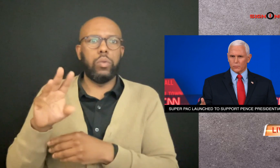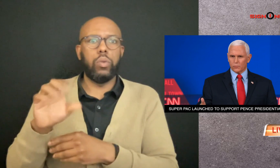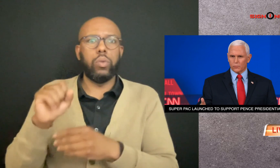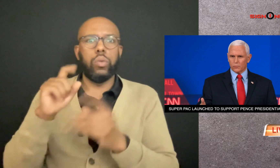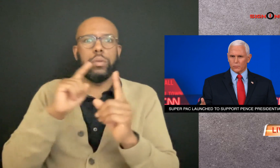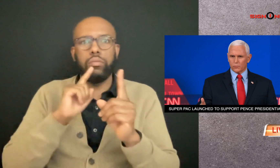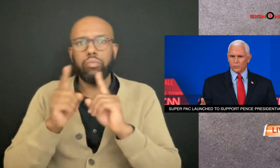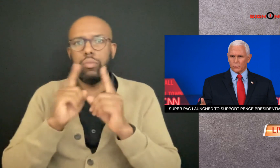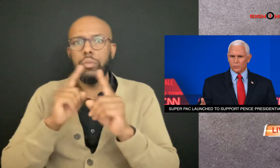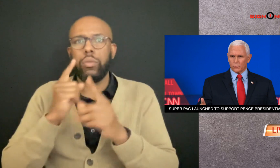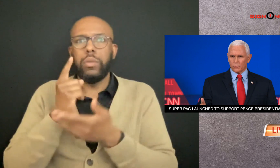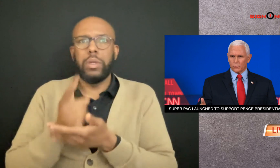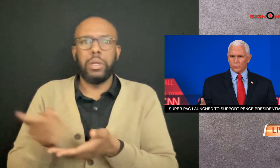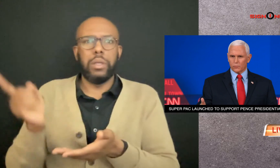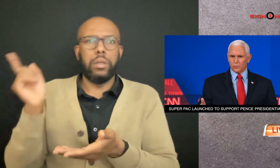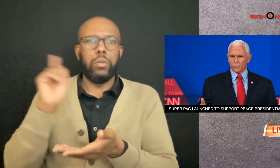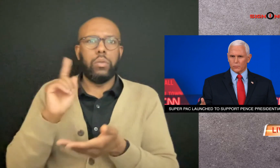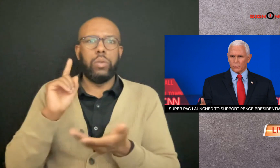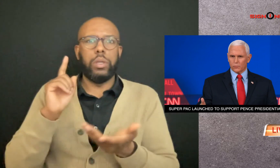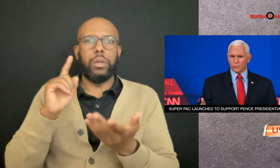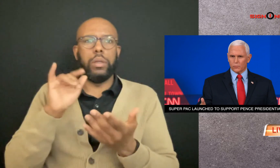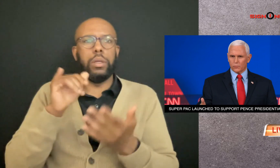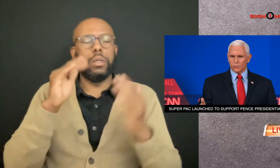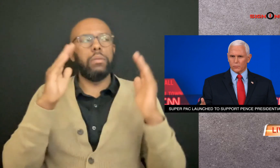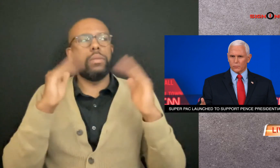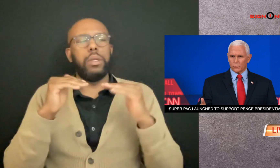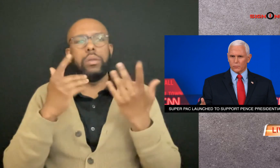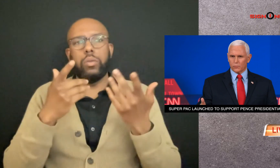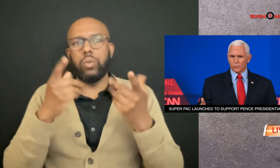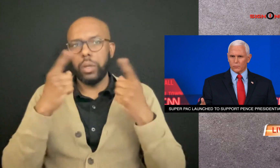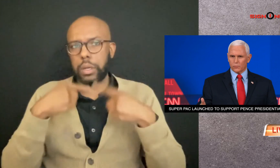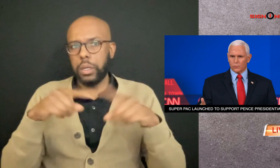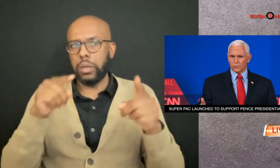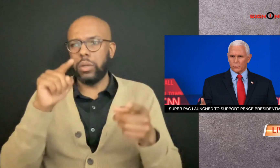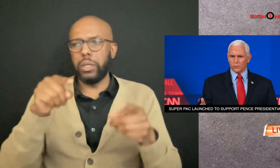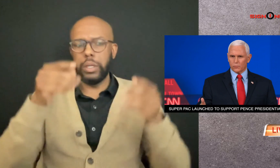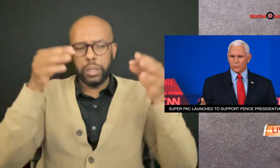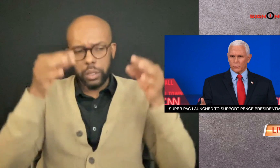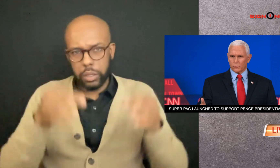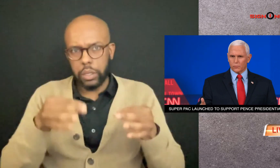Pence told NBC News in an interview last week that he expects to announce a decision on